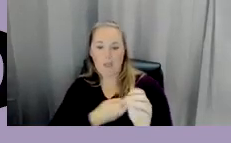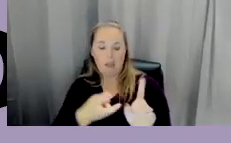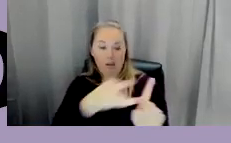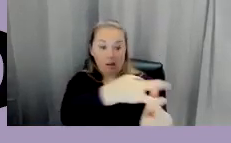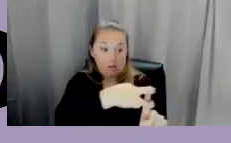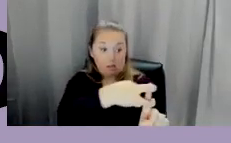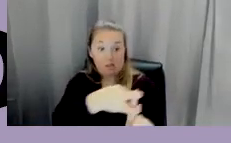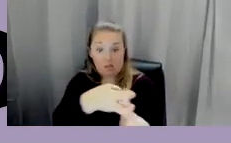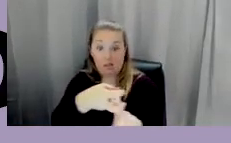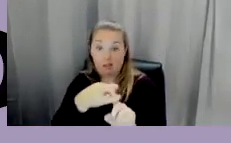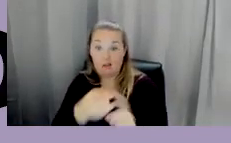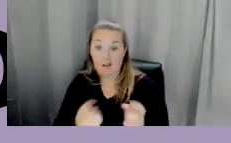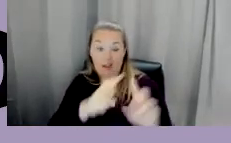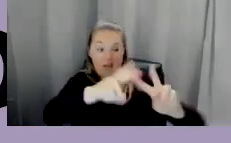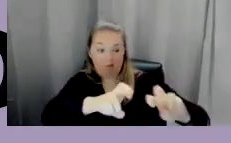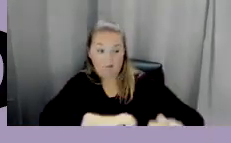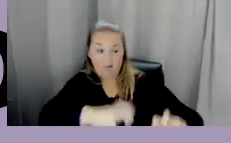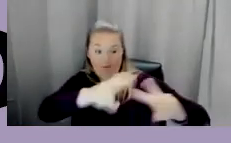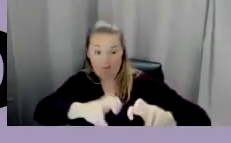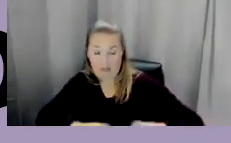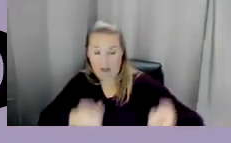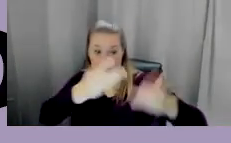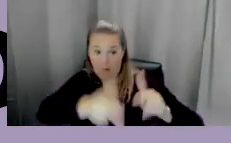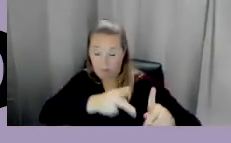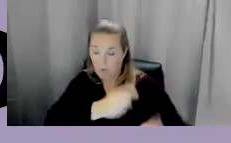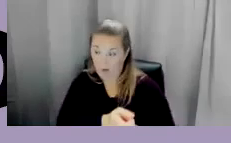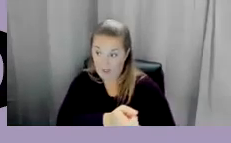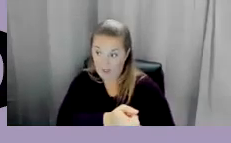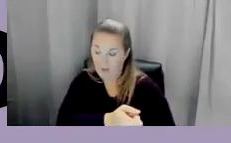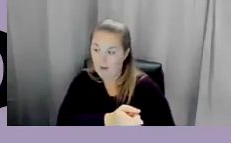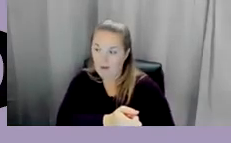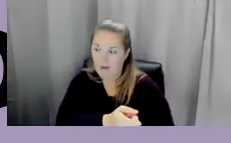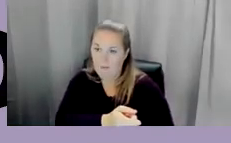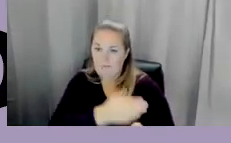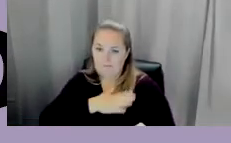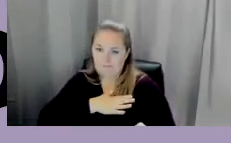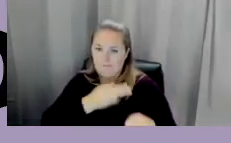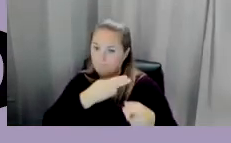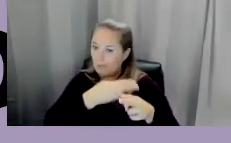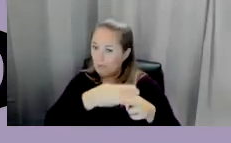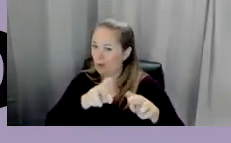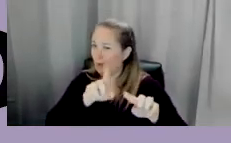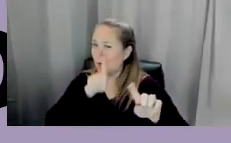WHAT I AM UNDERSTANDING YOU TO BE ASKING IS